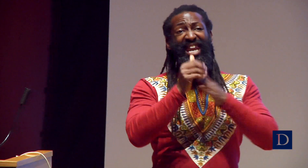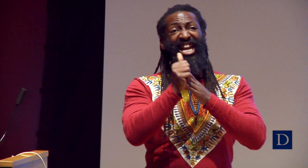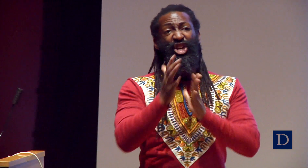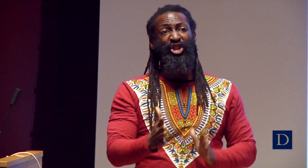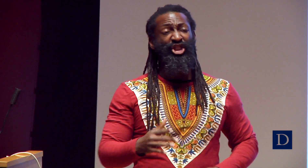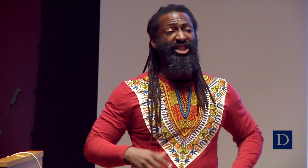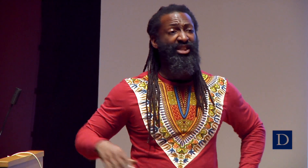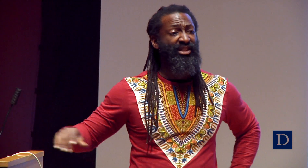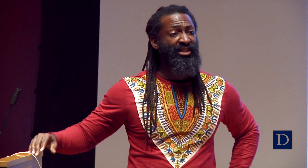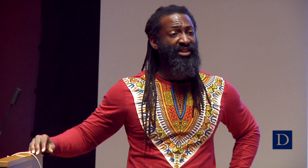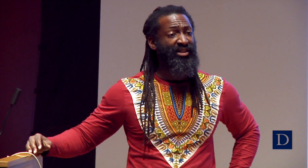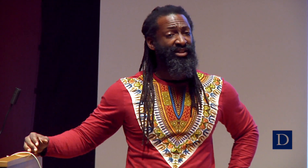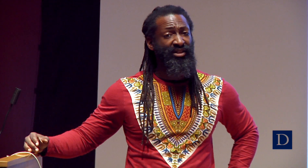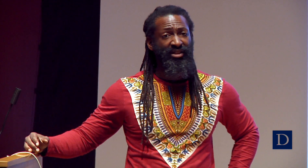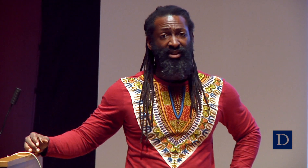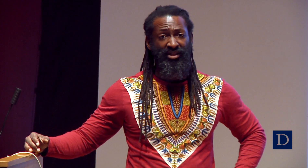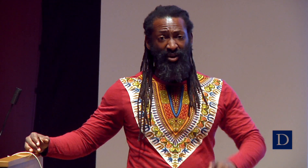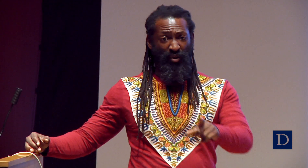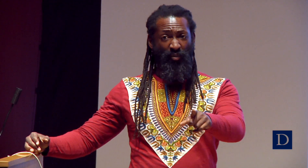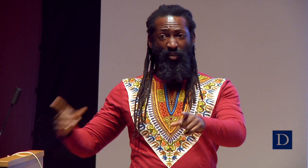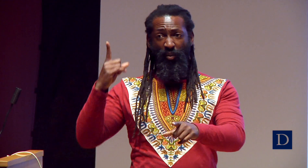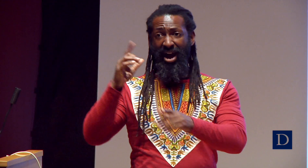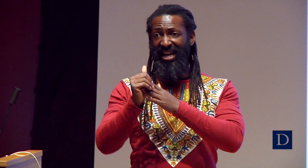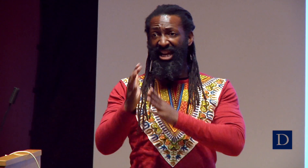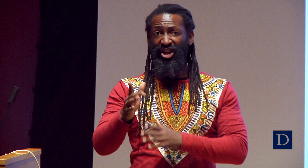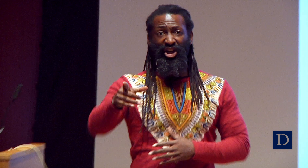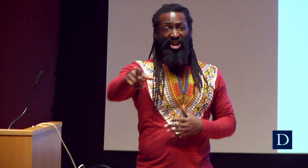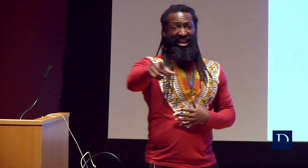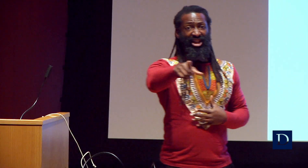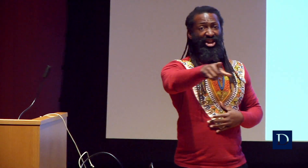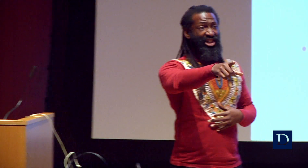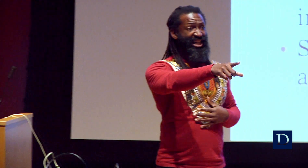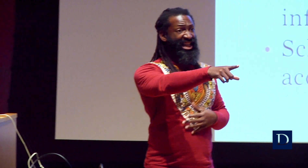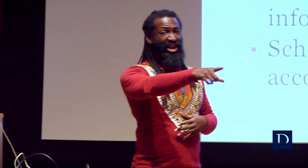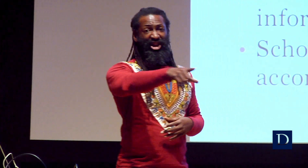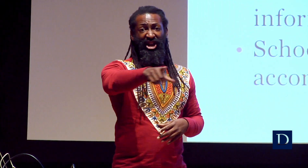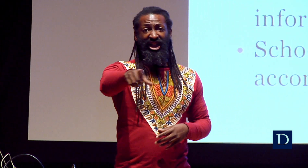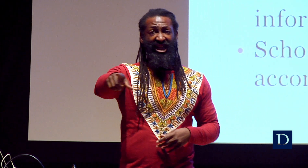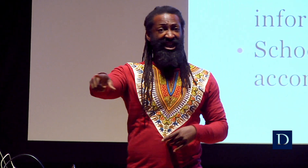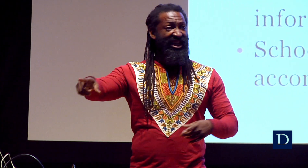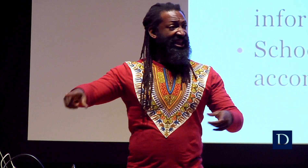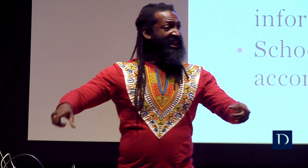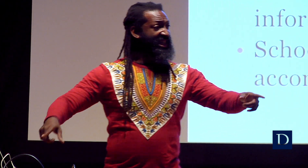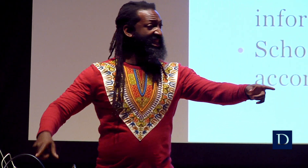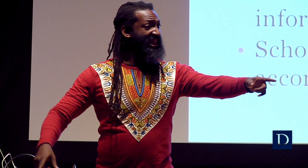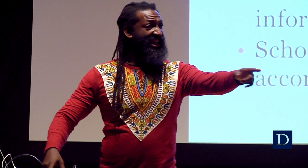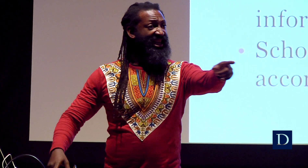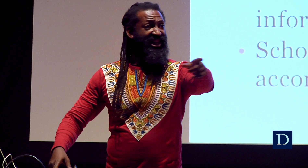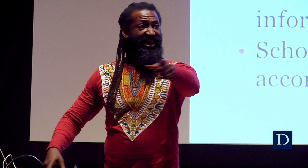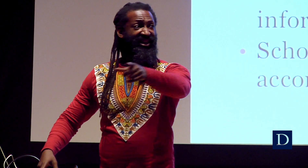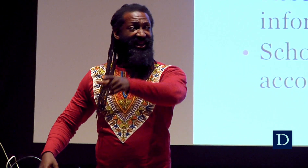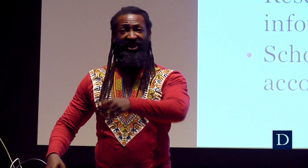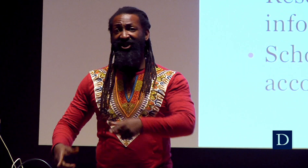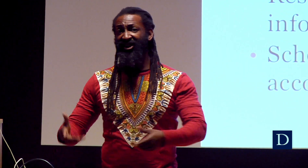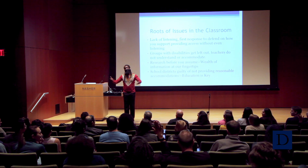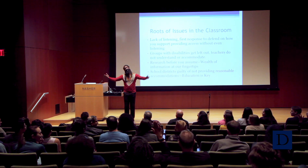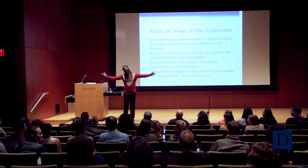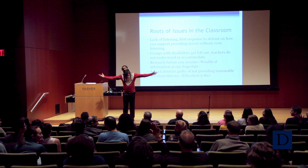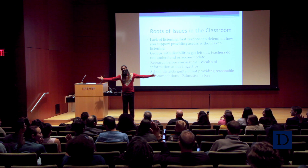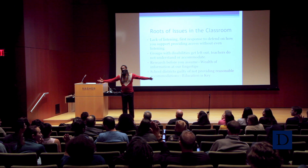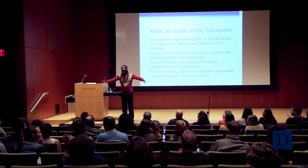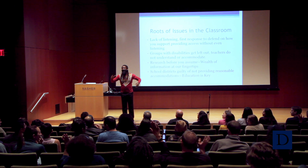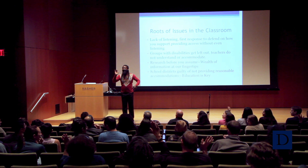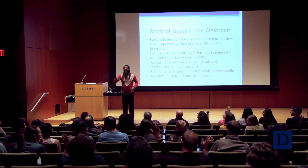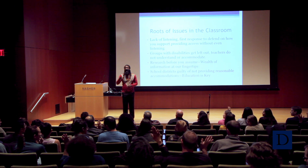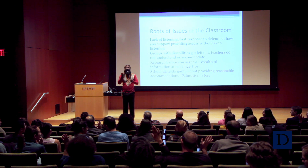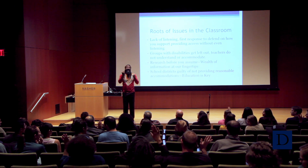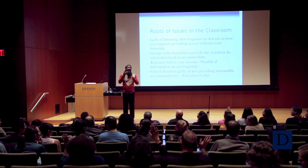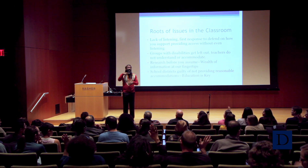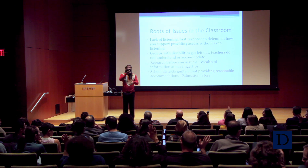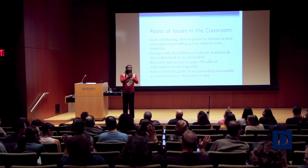So how many of you are leaders? One leader in the whole group, right? How many leaders? I’m looking. Come on.